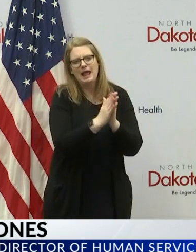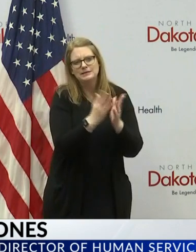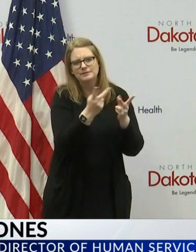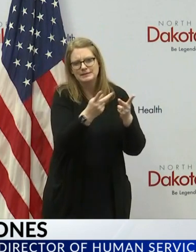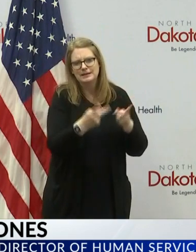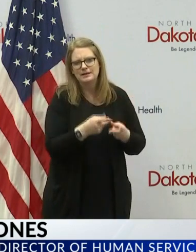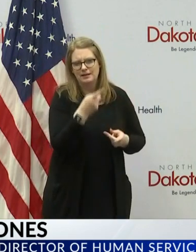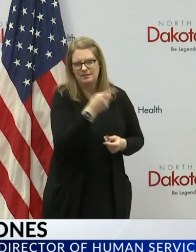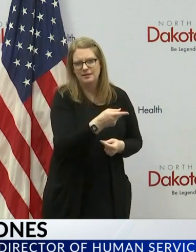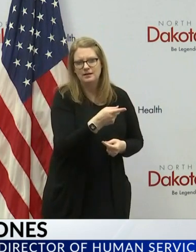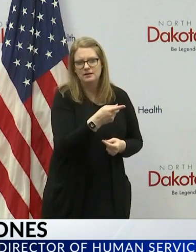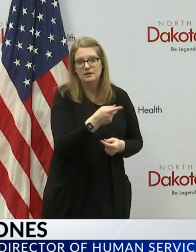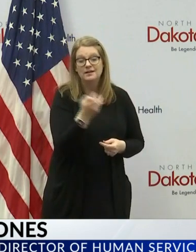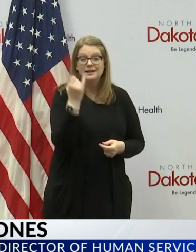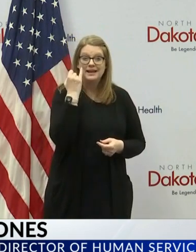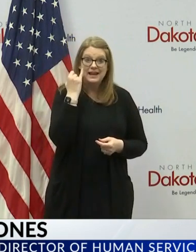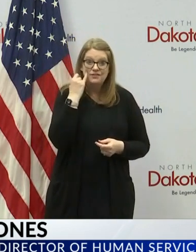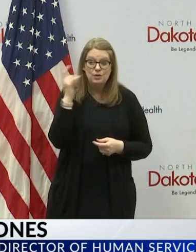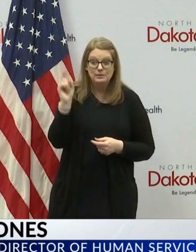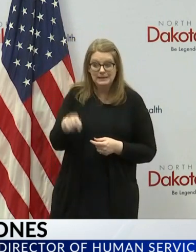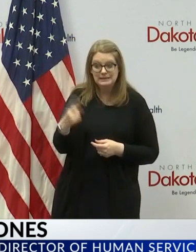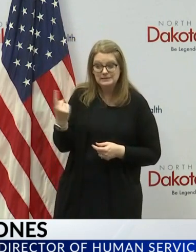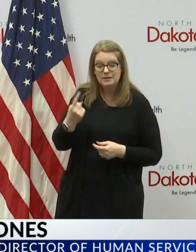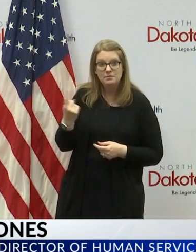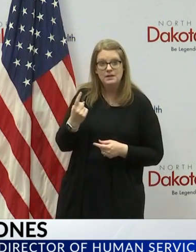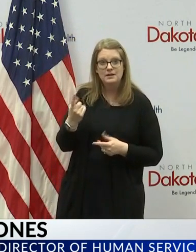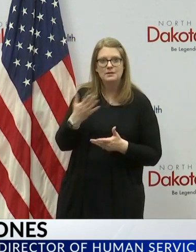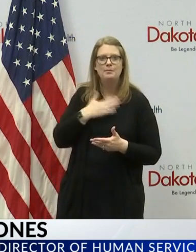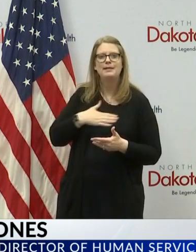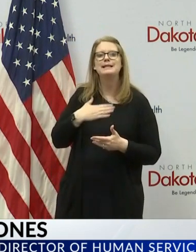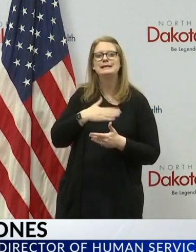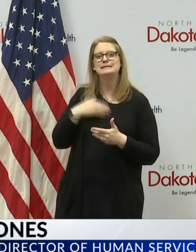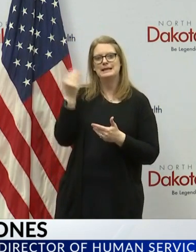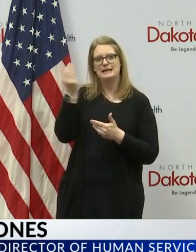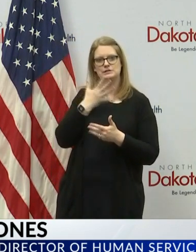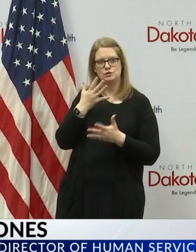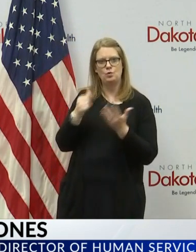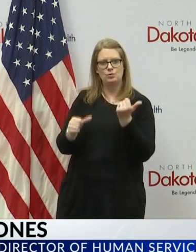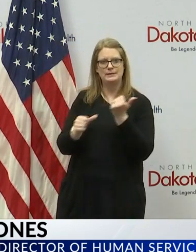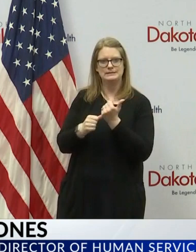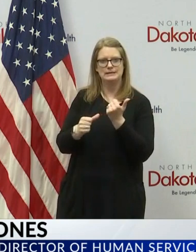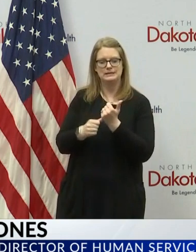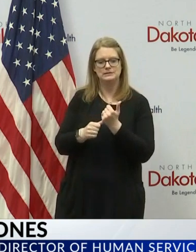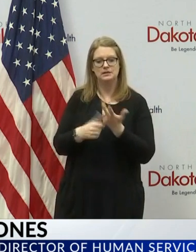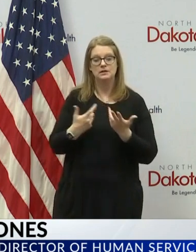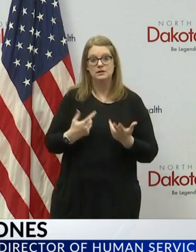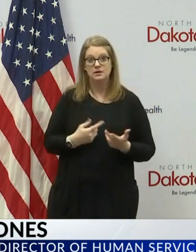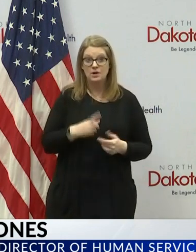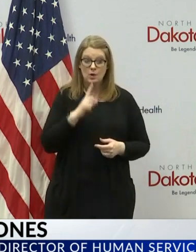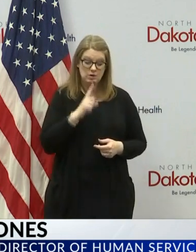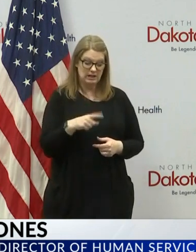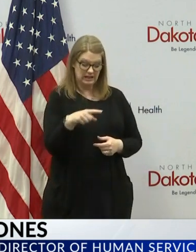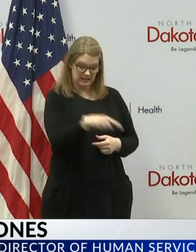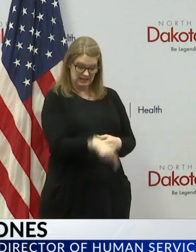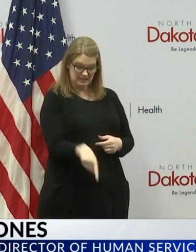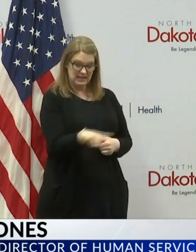HOUSING SETTINGS THAT ARE SET UP WITH SKYPE AND WE WANT TO MAKE SURE EVERYONE HAS THAT. FOR THOSE WHO DON'T HAVE ACCESS TO FACETIMED OR SKYPE WITH THEIR LOVED ONES, PLEASE LOOK AT THE FACILITY THEY ARE IN,